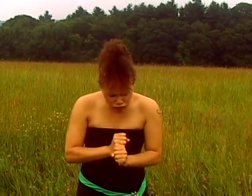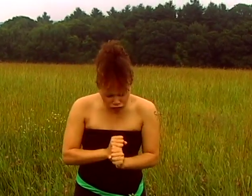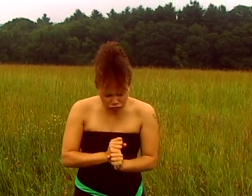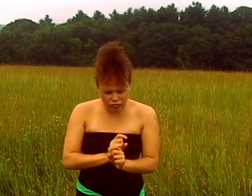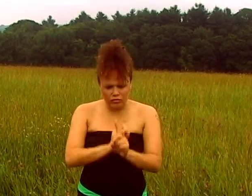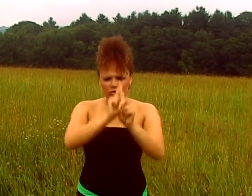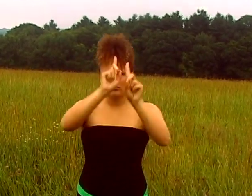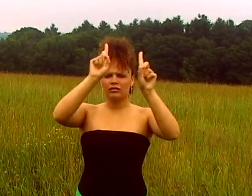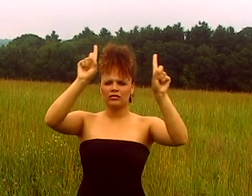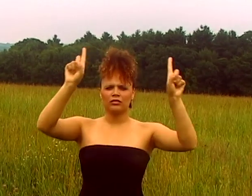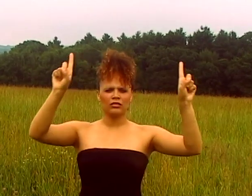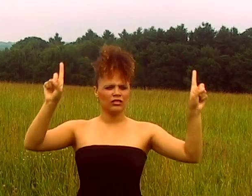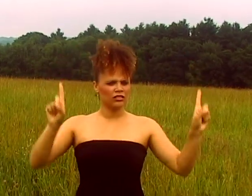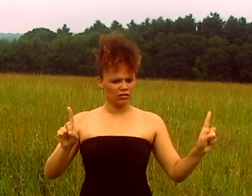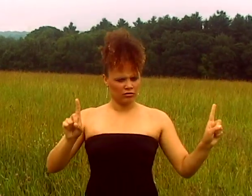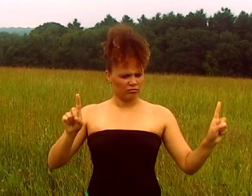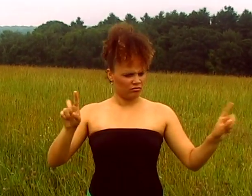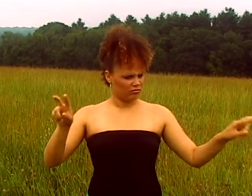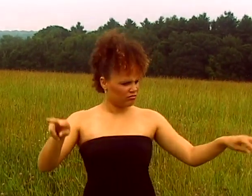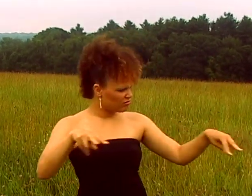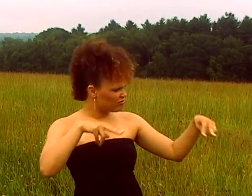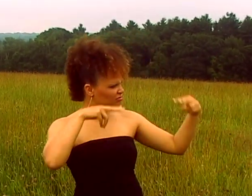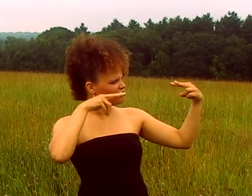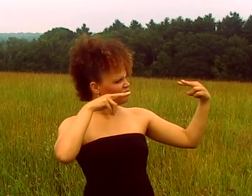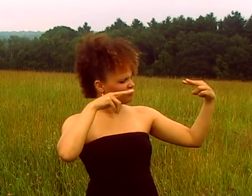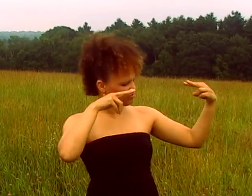These wheels have taken my body